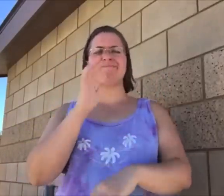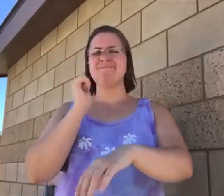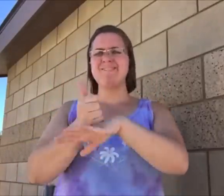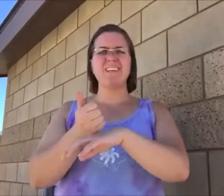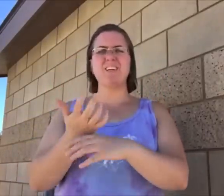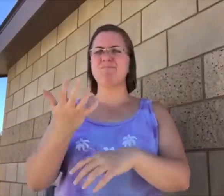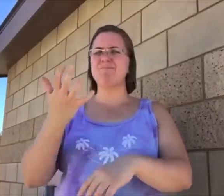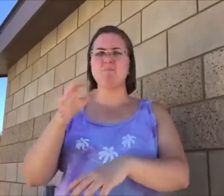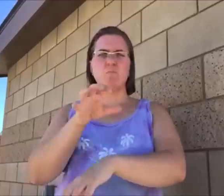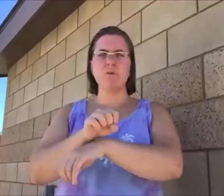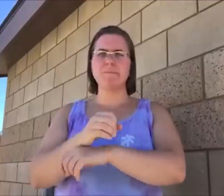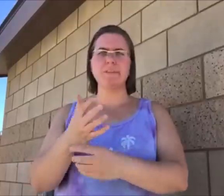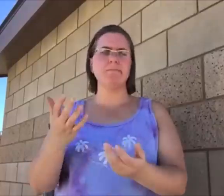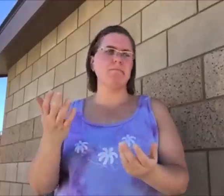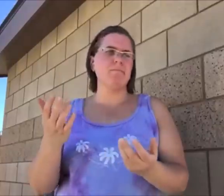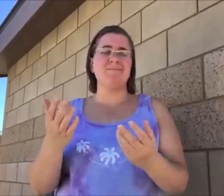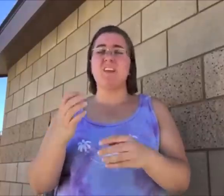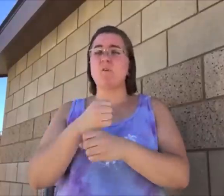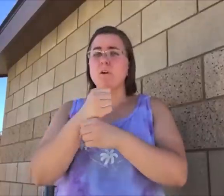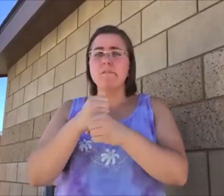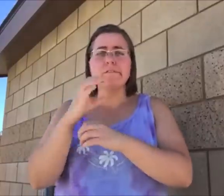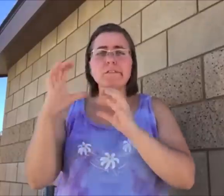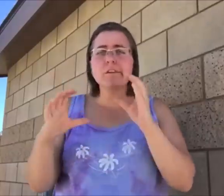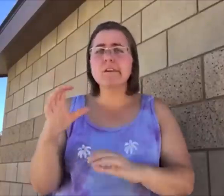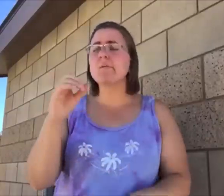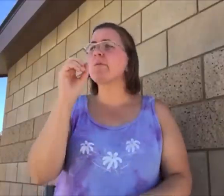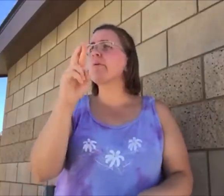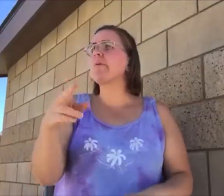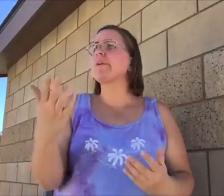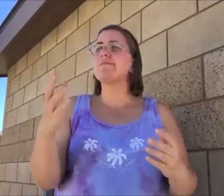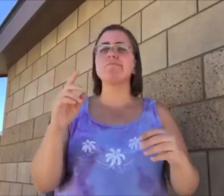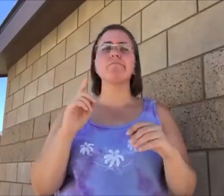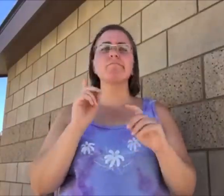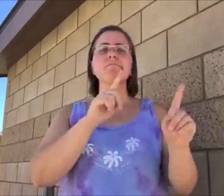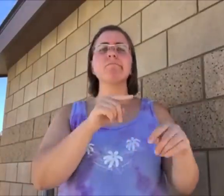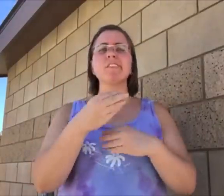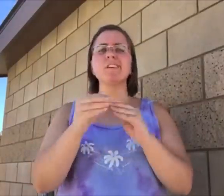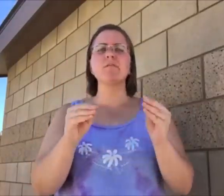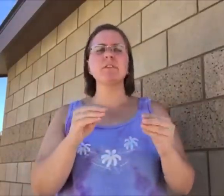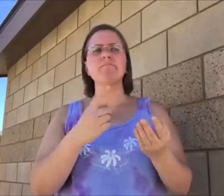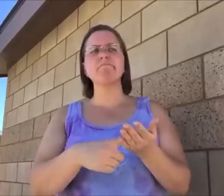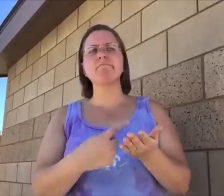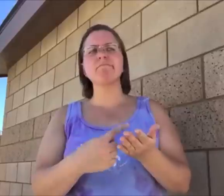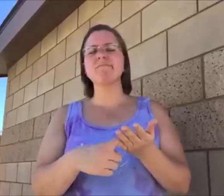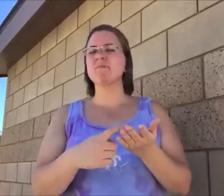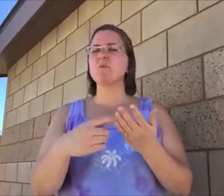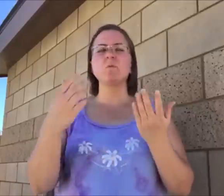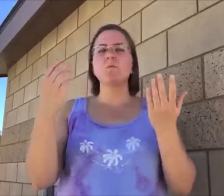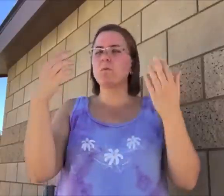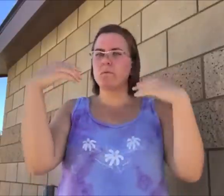can be found outside of class to have these discussions. These conversations can happen in a variety of spaces: over coffee, in the office, it doesn't matter.